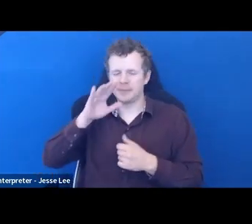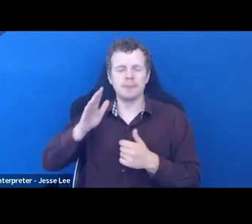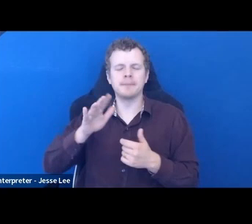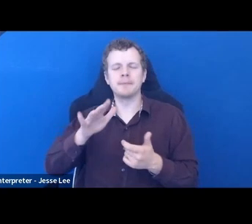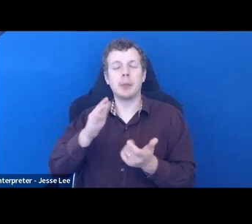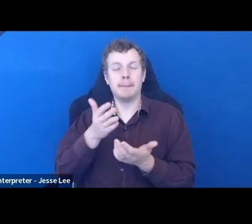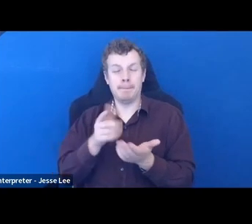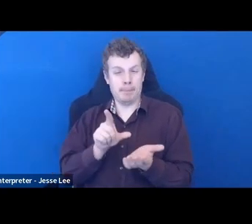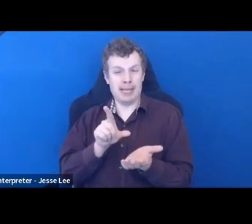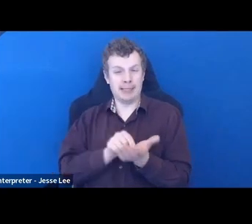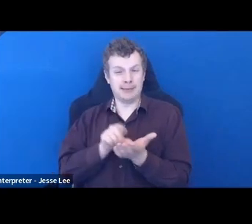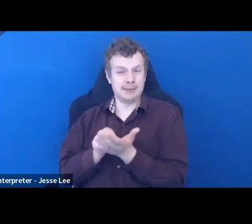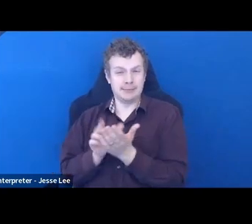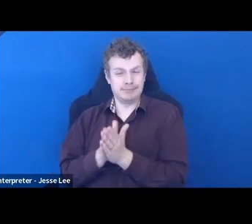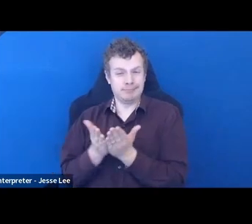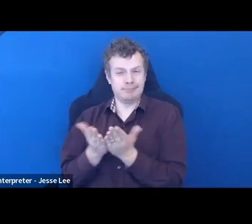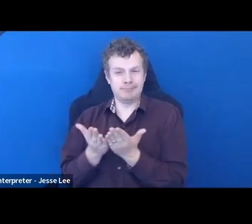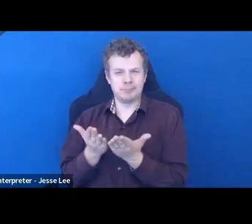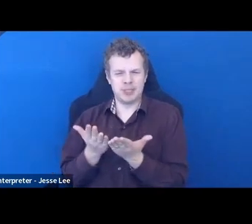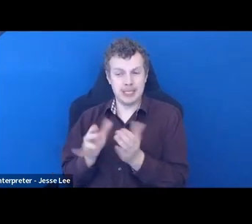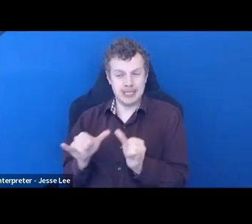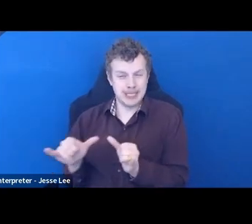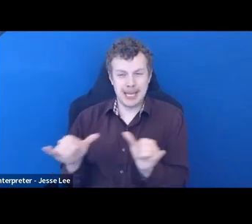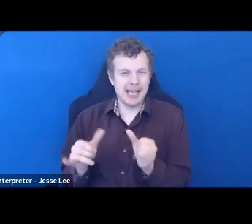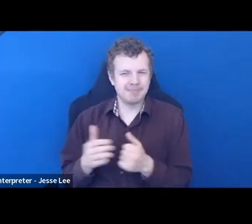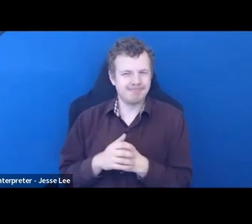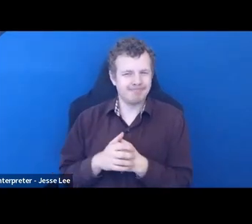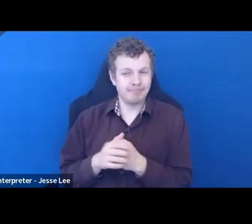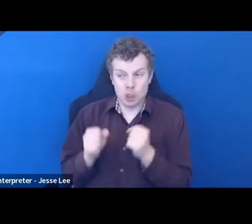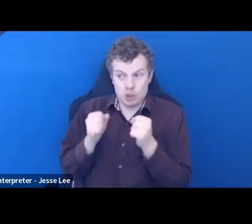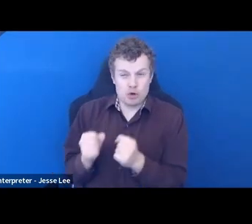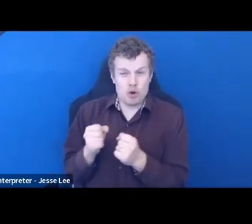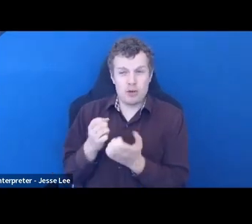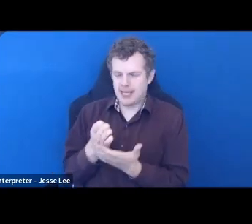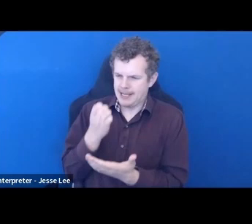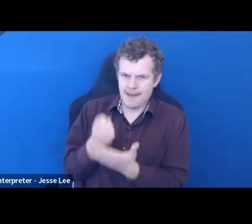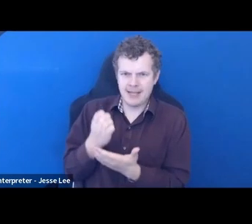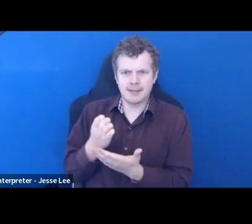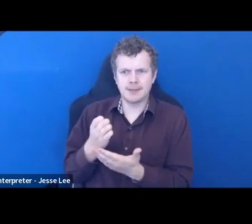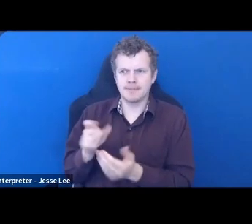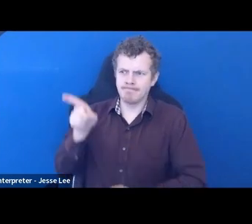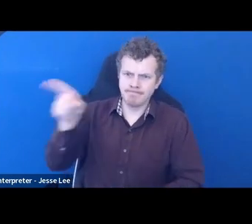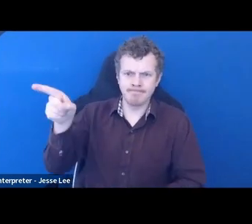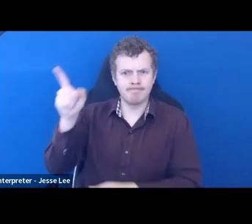or maybe not enough evidence to guide yes you should do this, no you shouldn't do that.